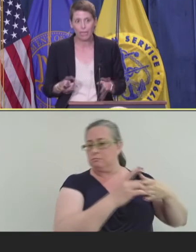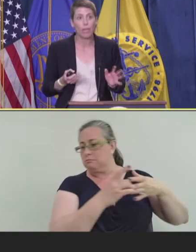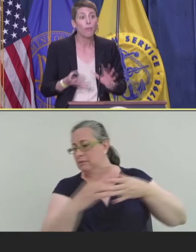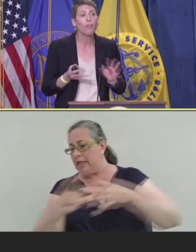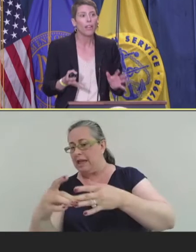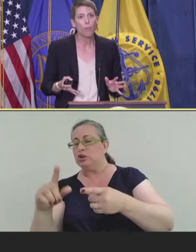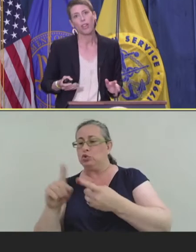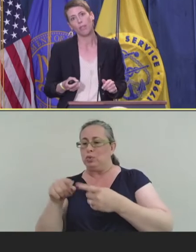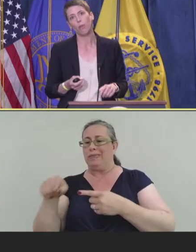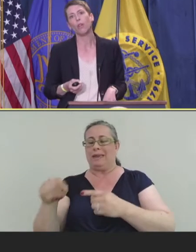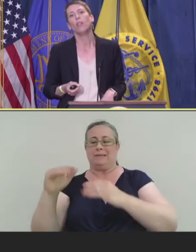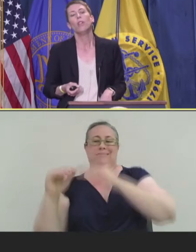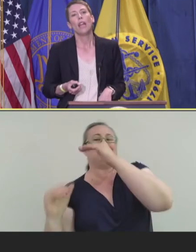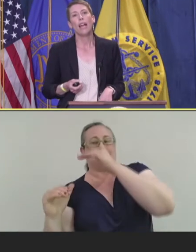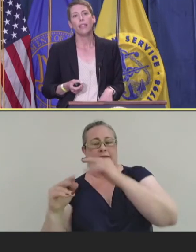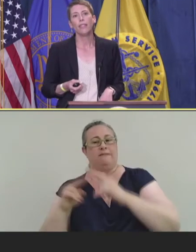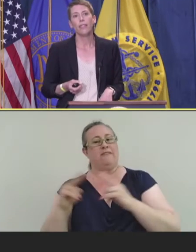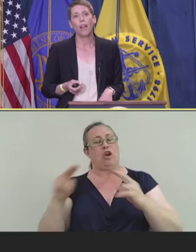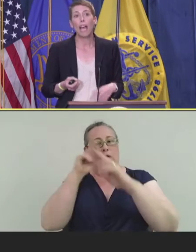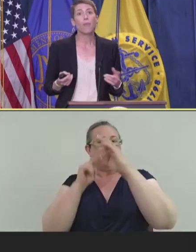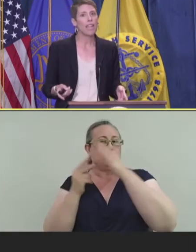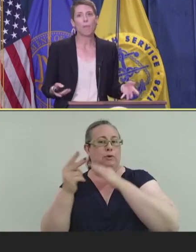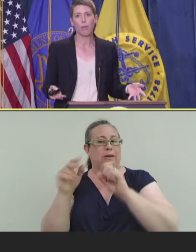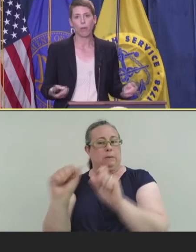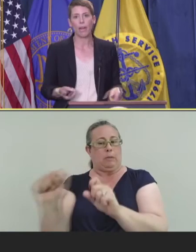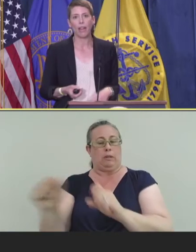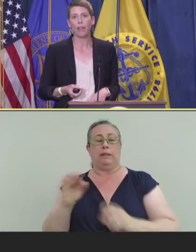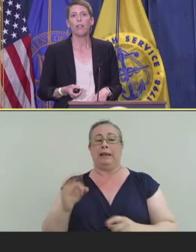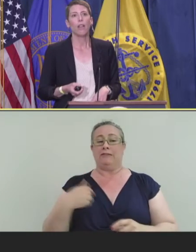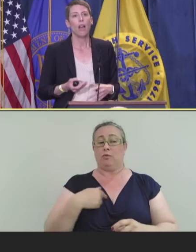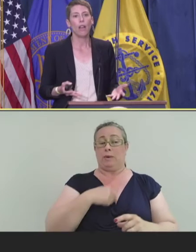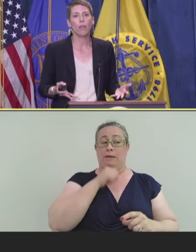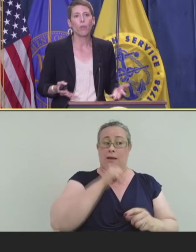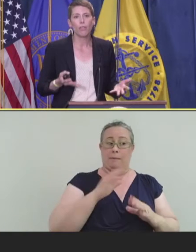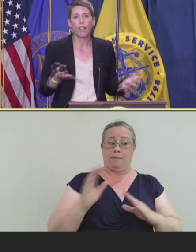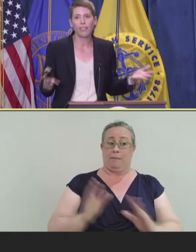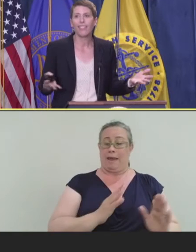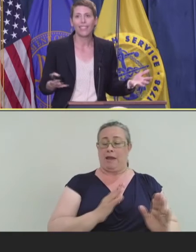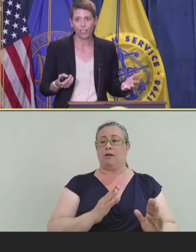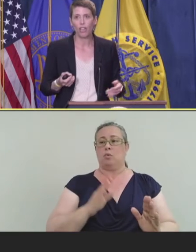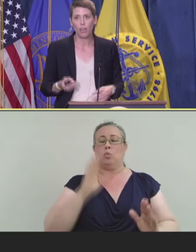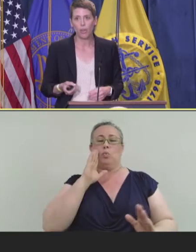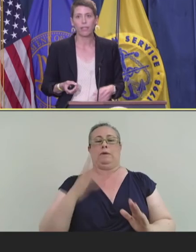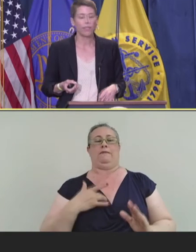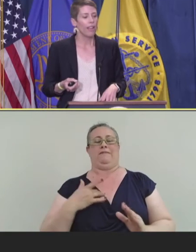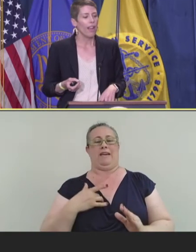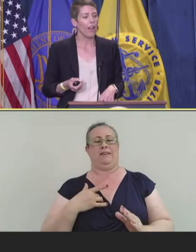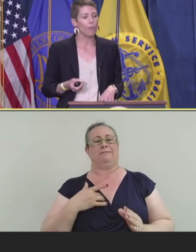being very predictable. And had we not been prepared, it would have felt disingenuous. So,